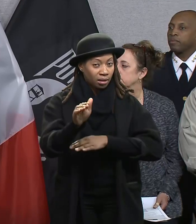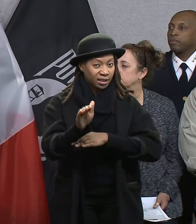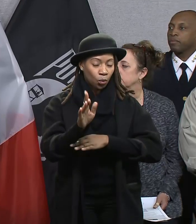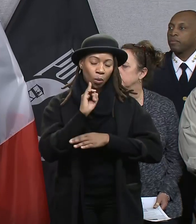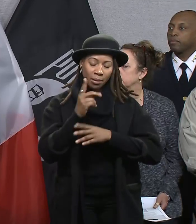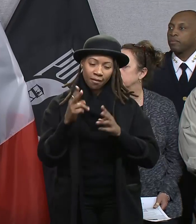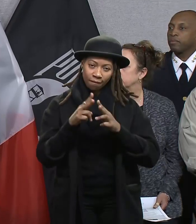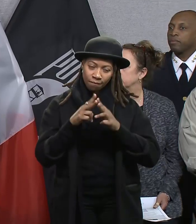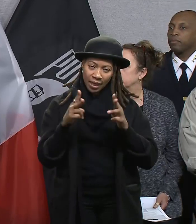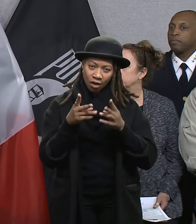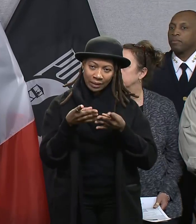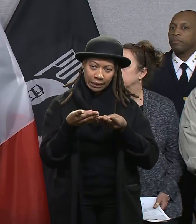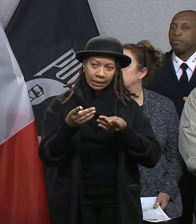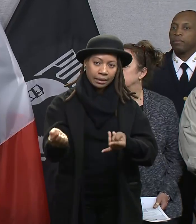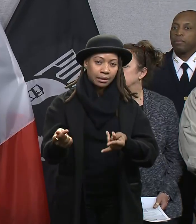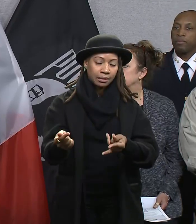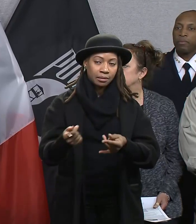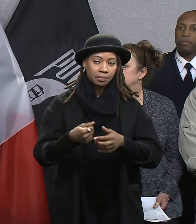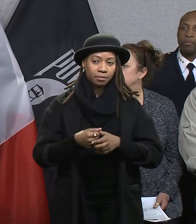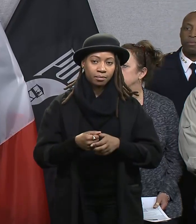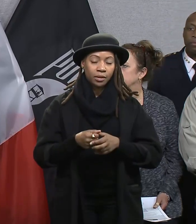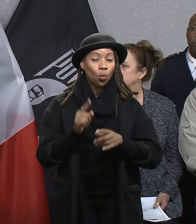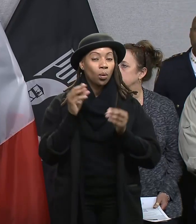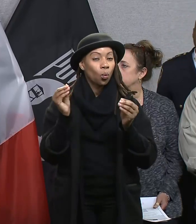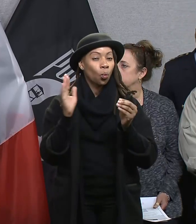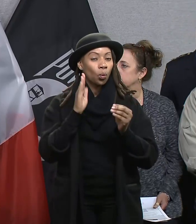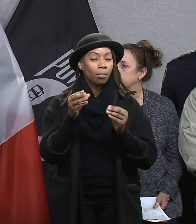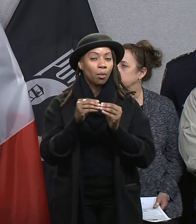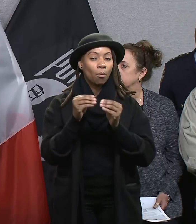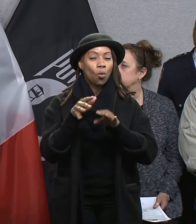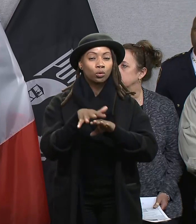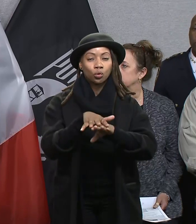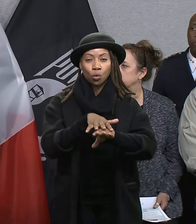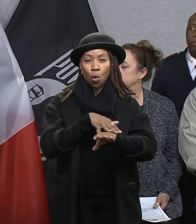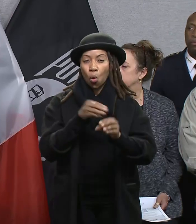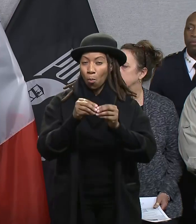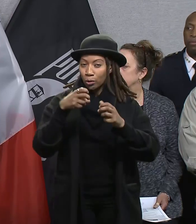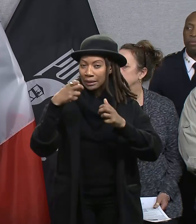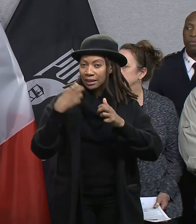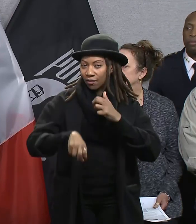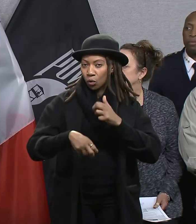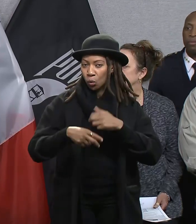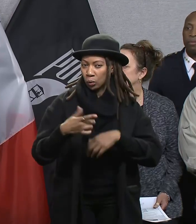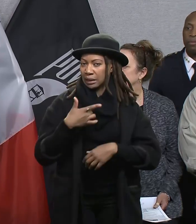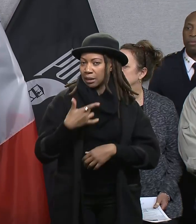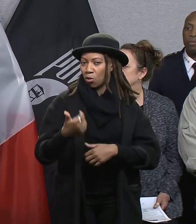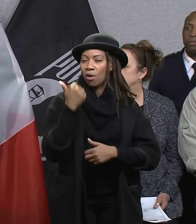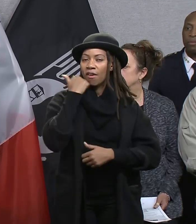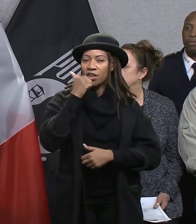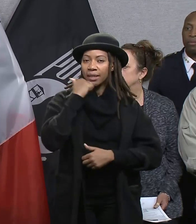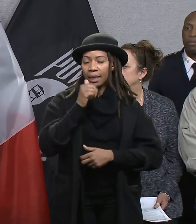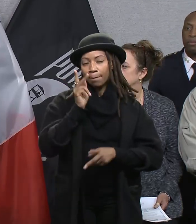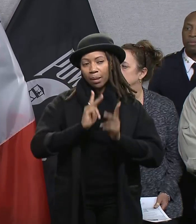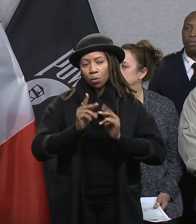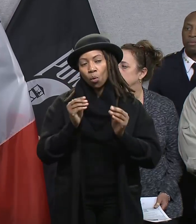EVENG INRUSH HOUR. I WANT TO TELL PEOPLE THE EVENING RUSH HOUR WILL BE SLIPPERY, IT'S